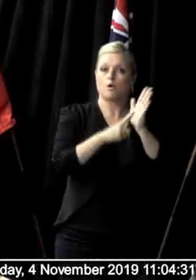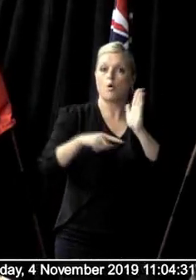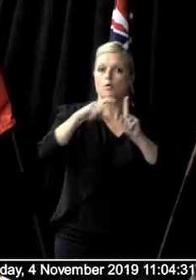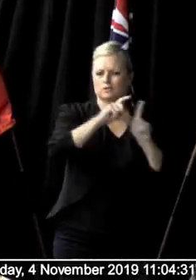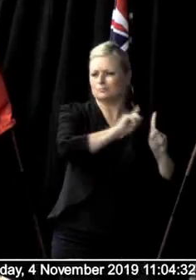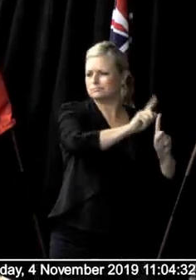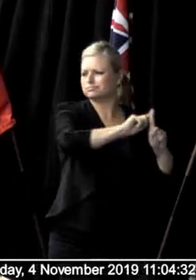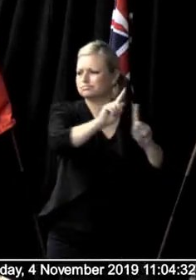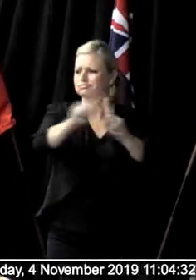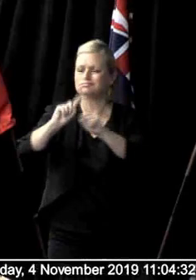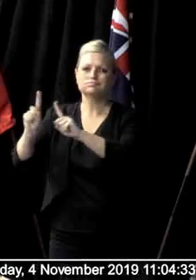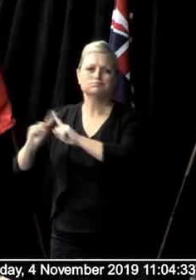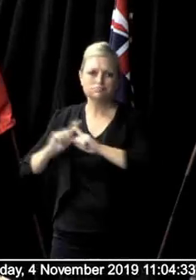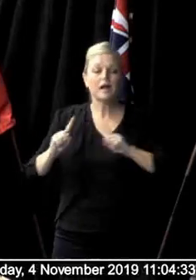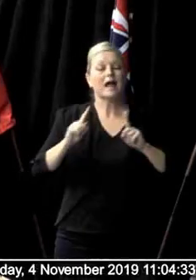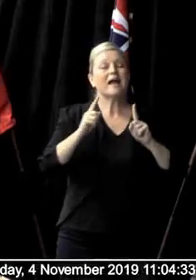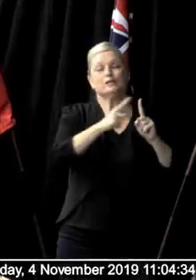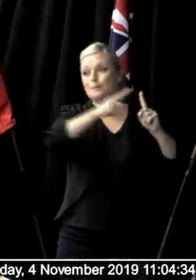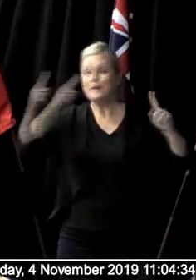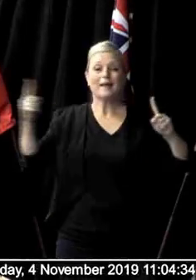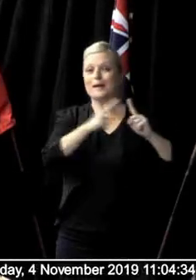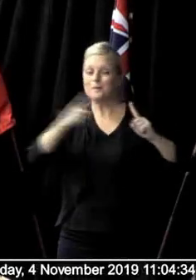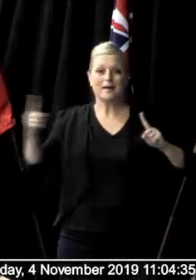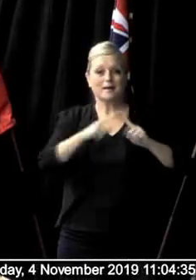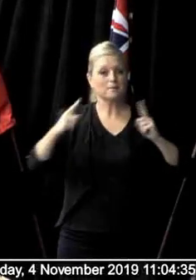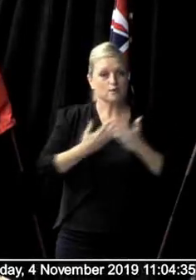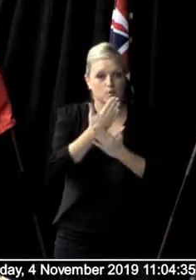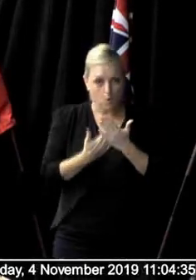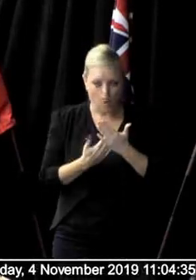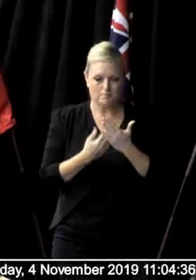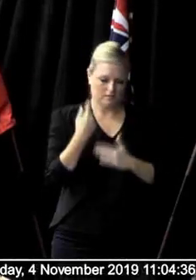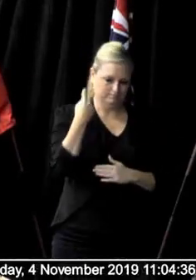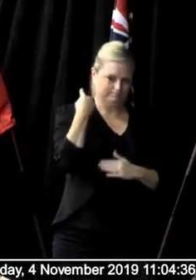with disability” – that’s the title of the report – 2015 – that report states and